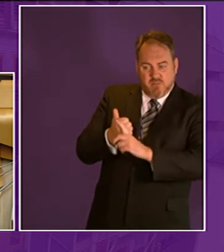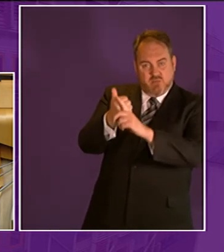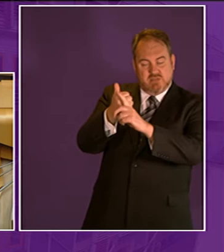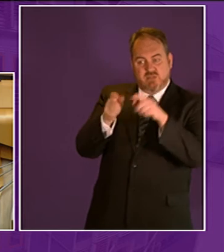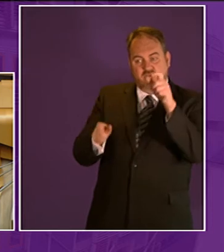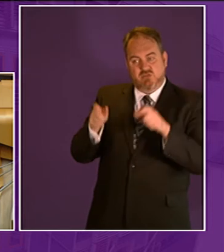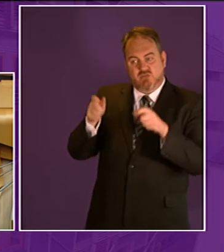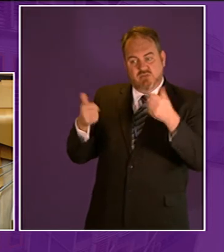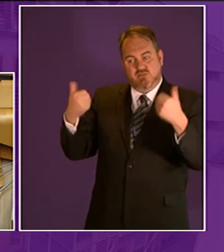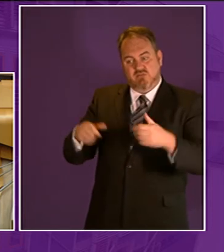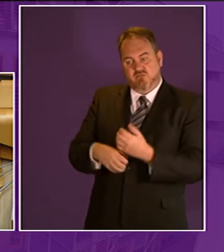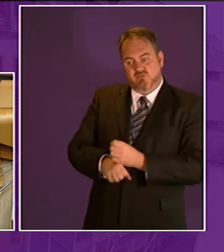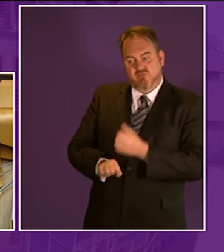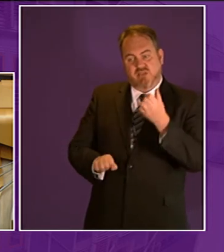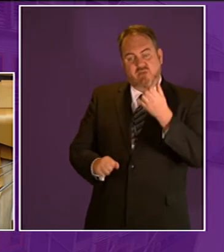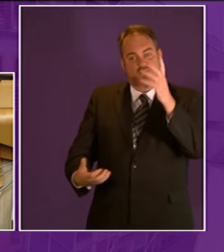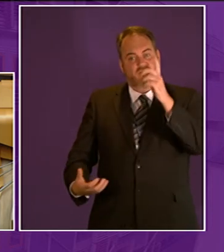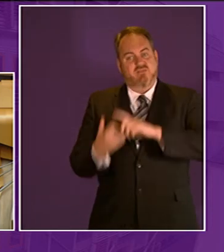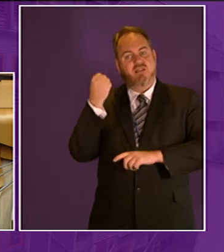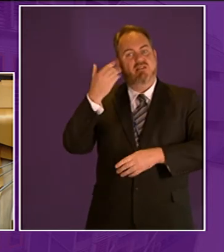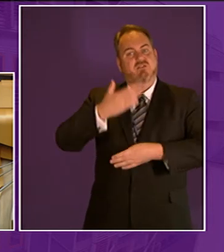university are being jeopardised?